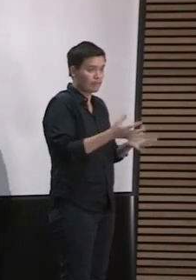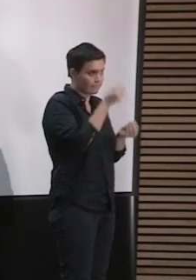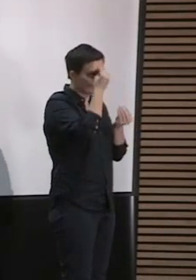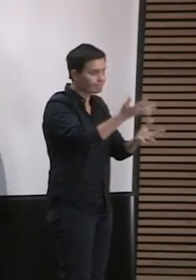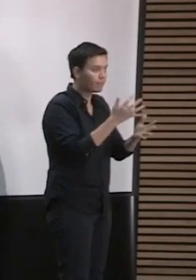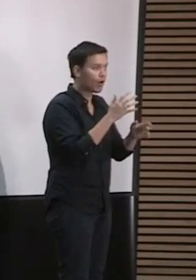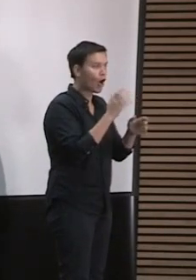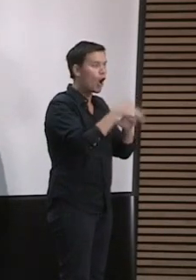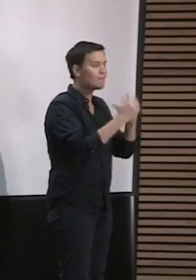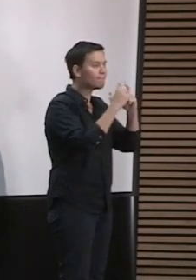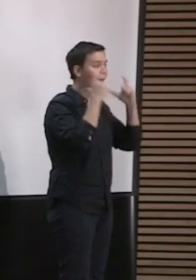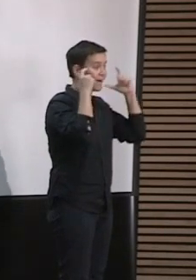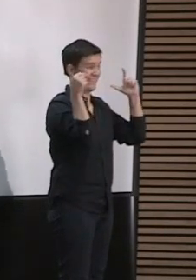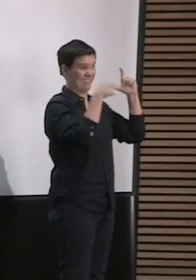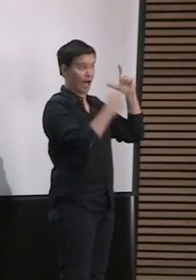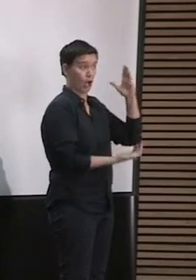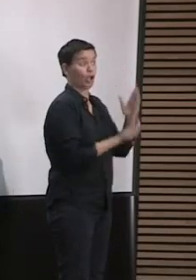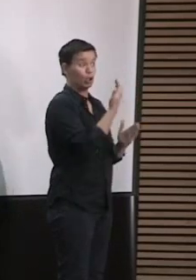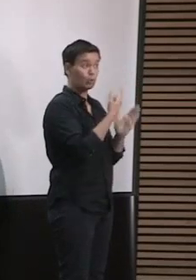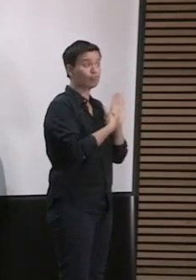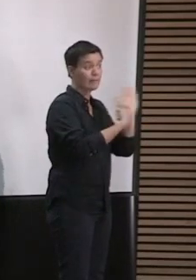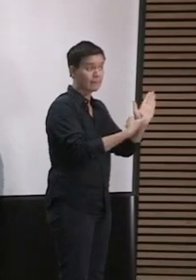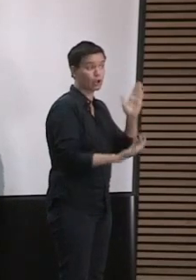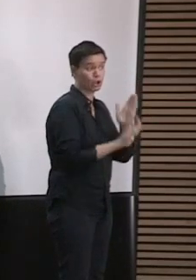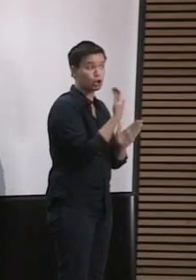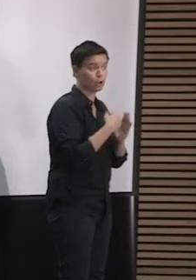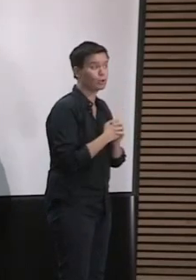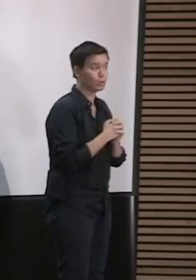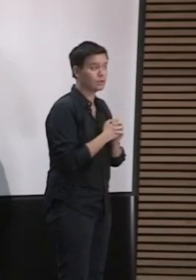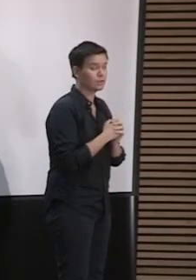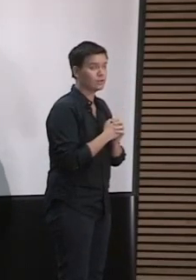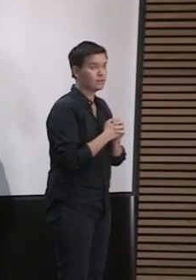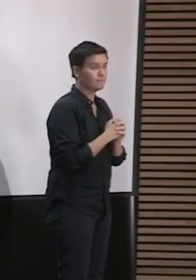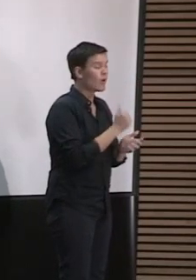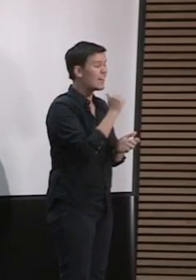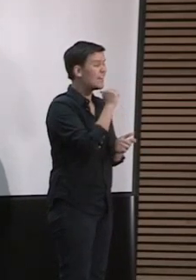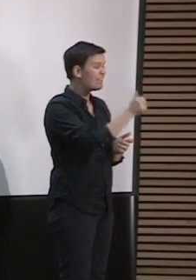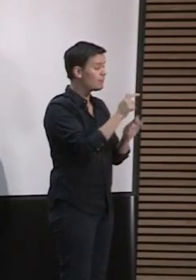So I think that's something that people accept, and why we